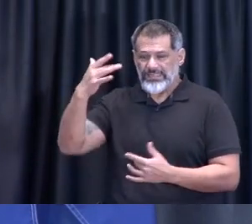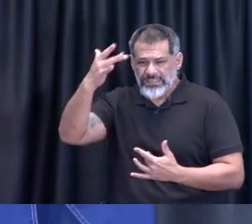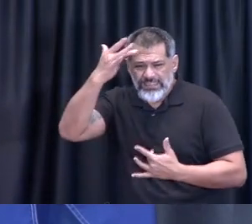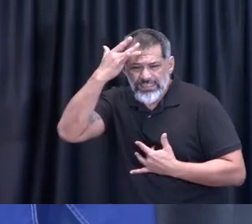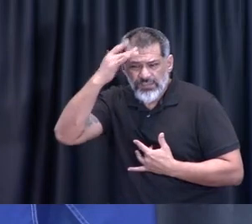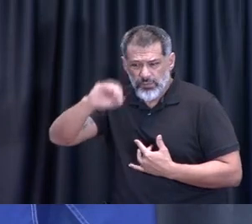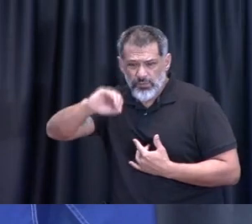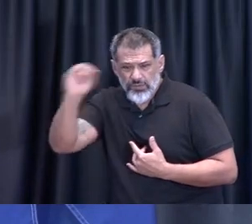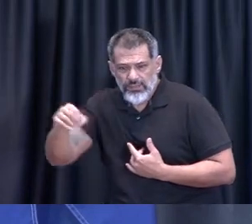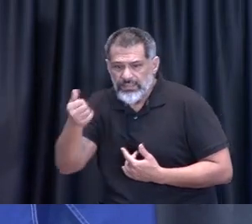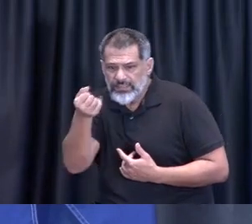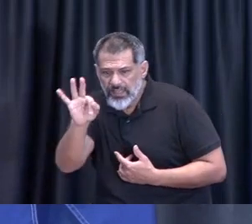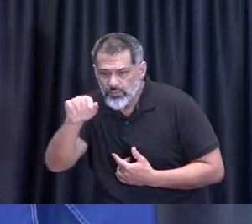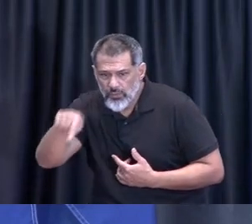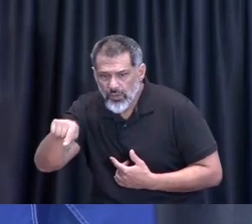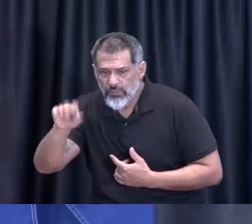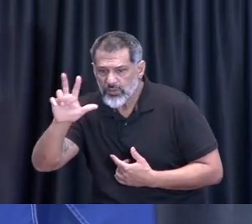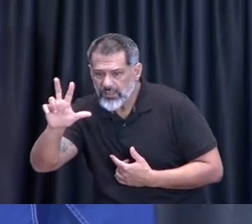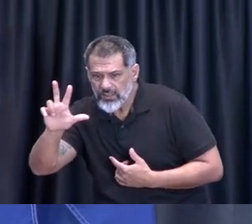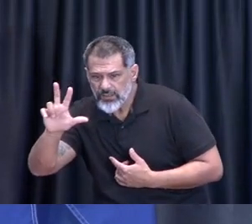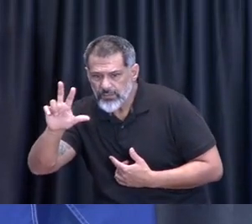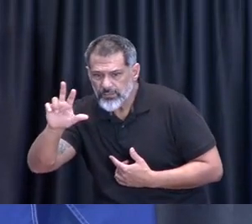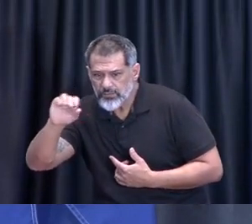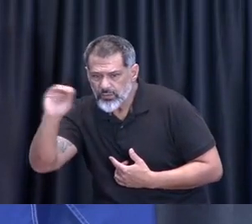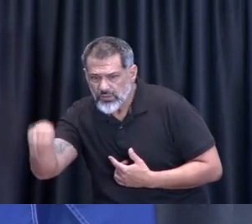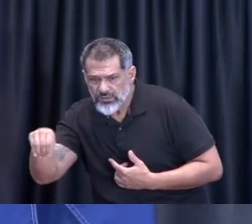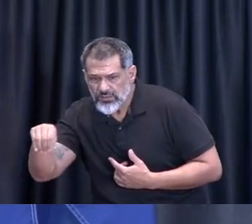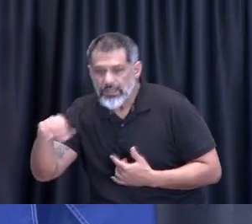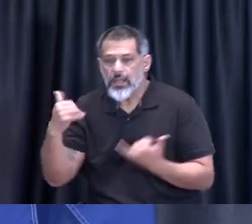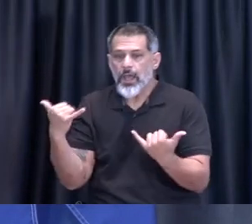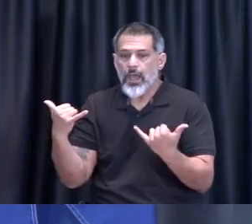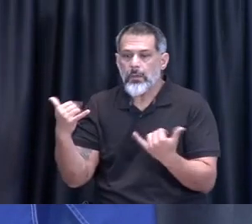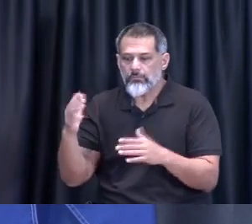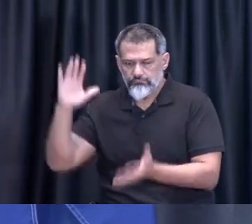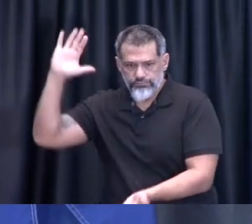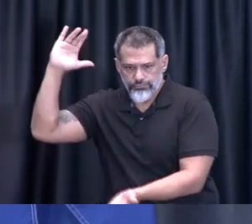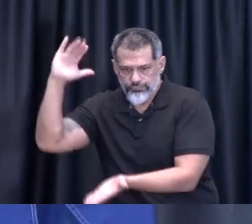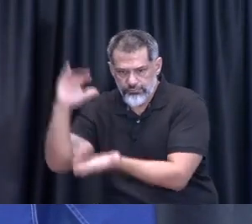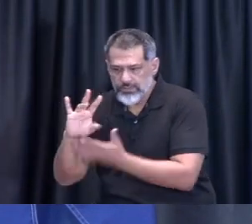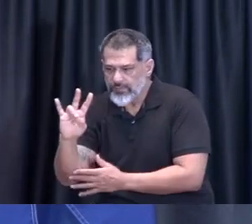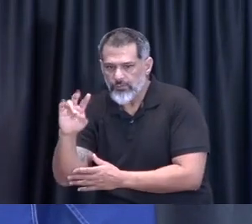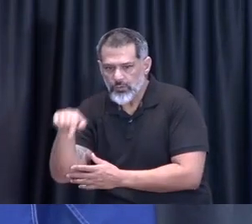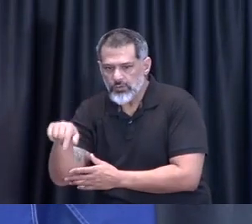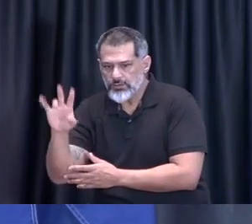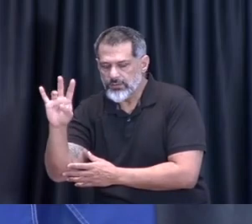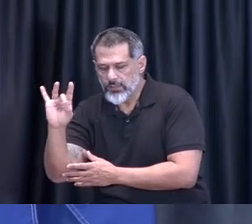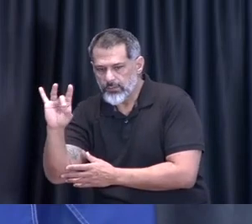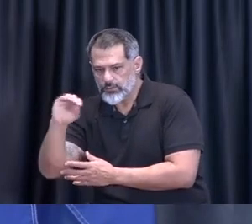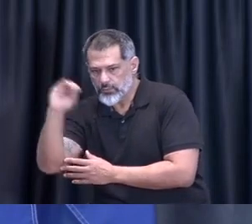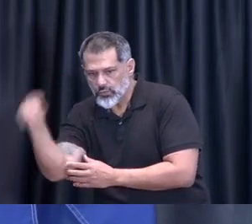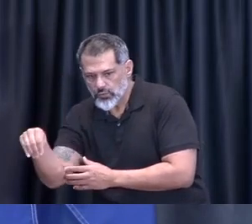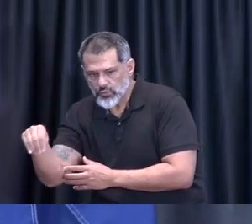per cent during the week of December 23rd to 7.8 per cent to date this week.